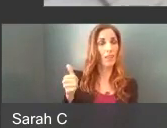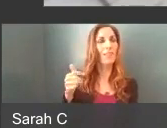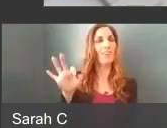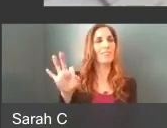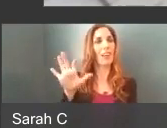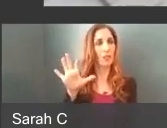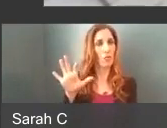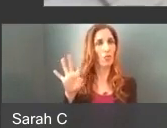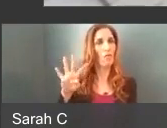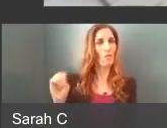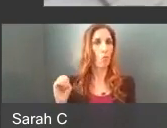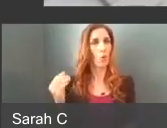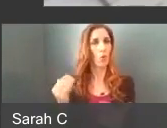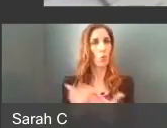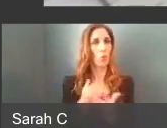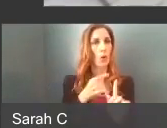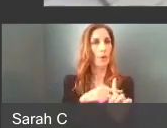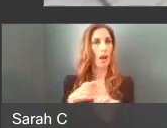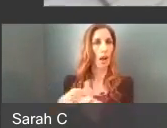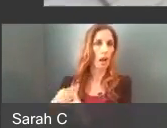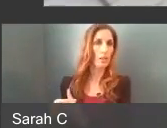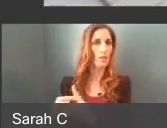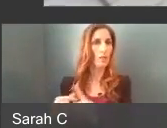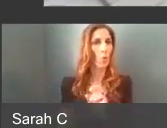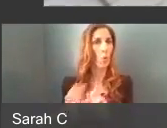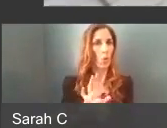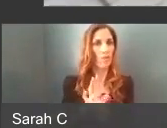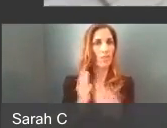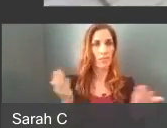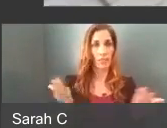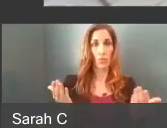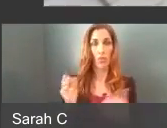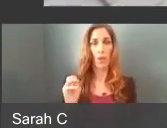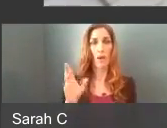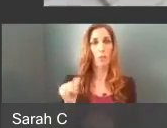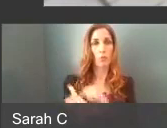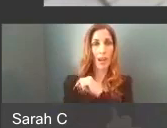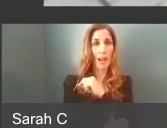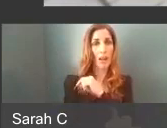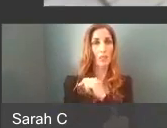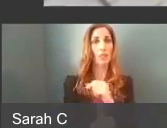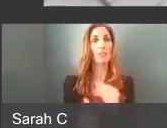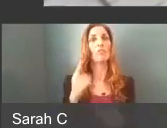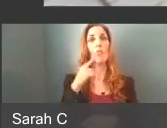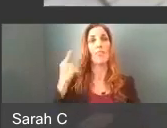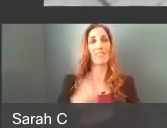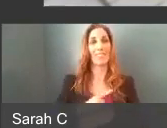cases of COVID-19 reported in Montgomery County. This is for the dates inclusive of Wednesday,